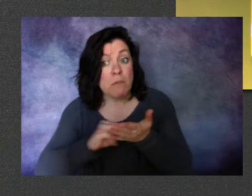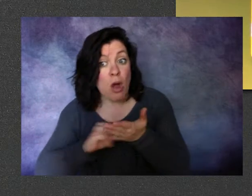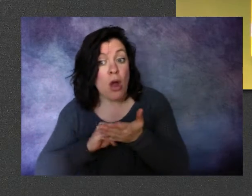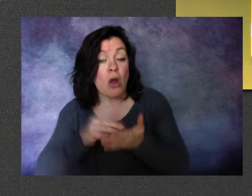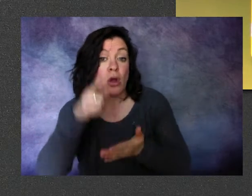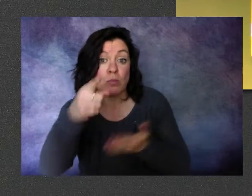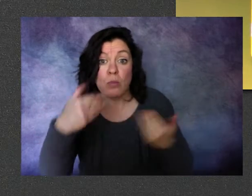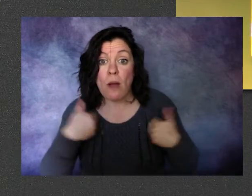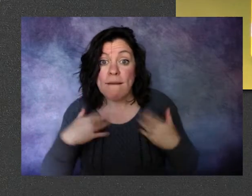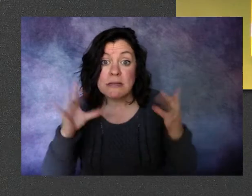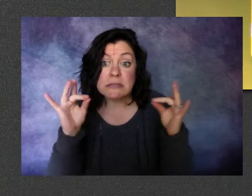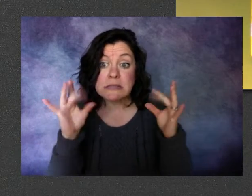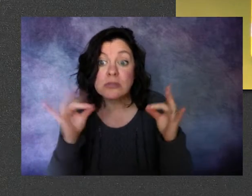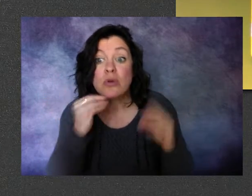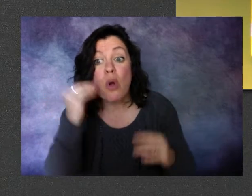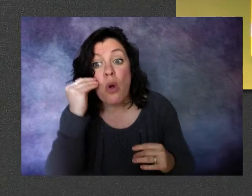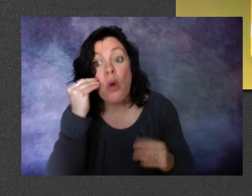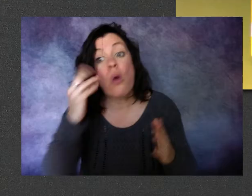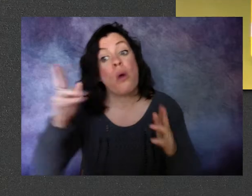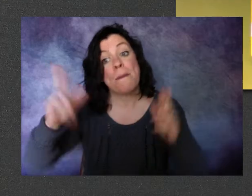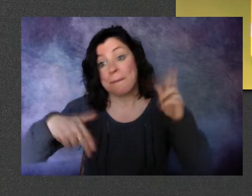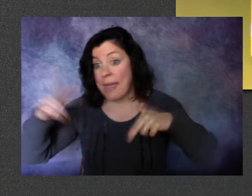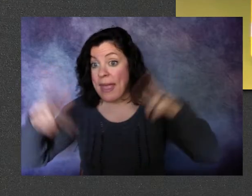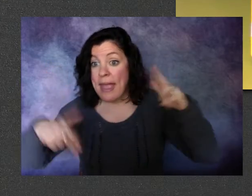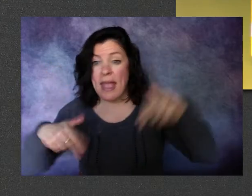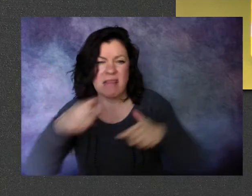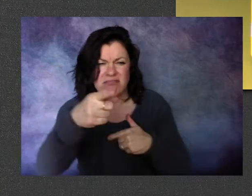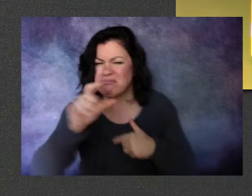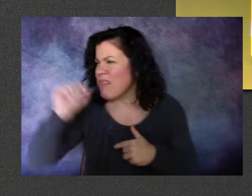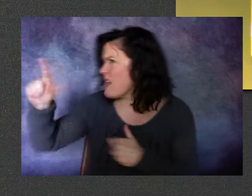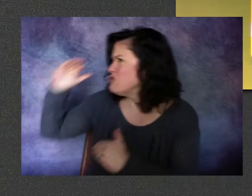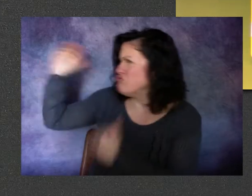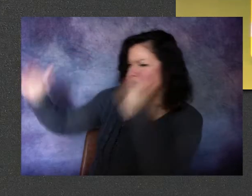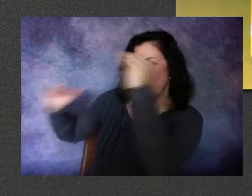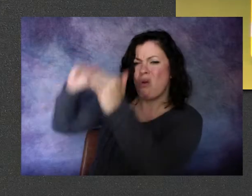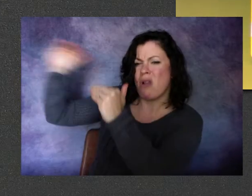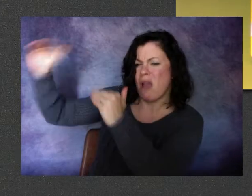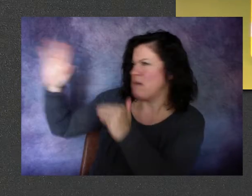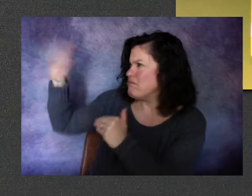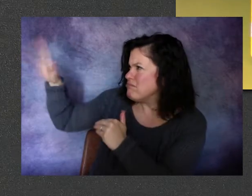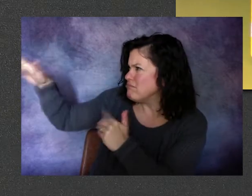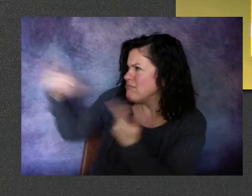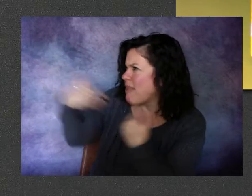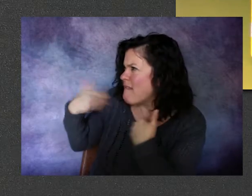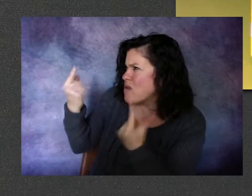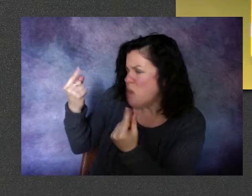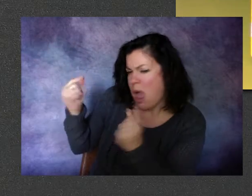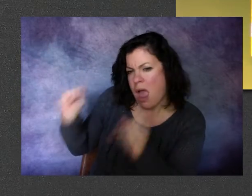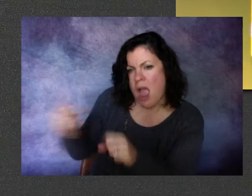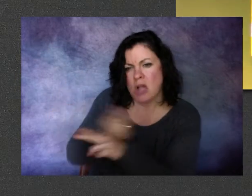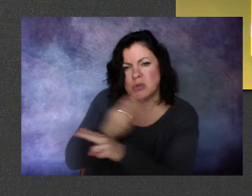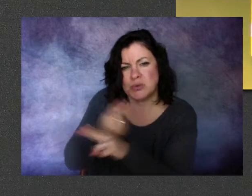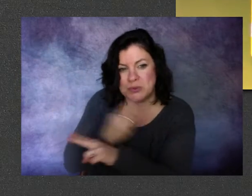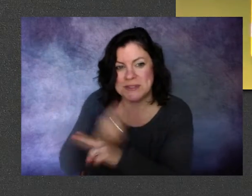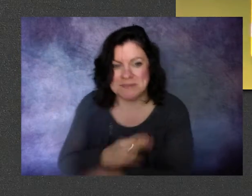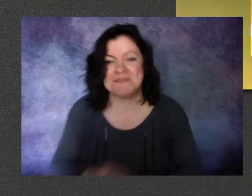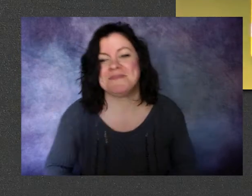But if you have stickers at home or if you want to paint, ask your grownup and maybe they can help you. But I grabbed markers today.